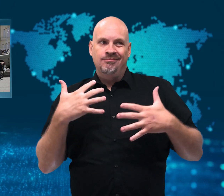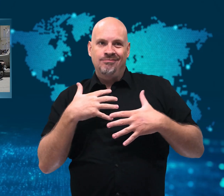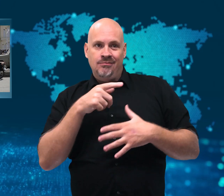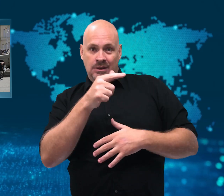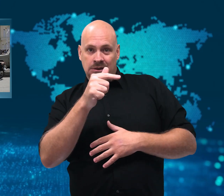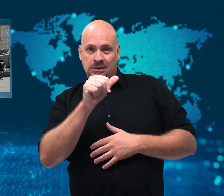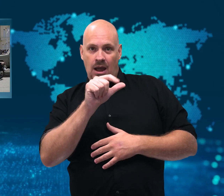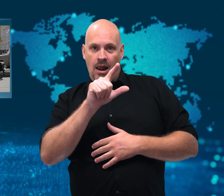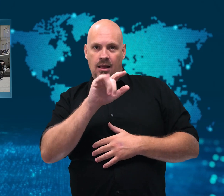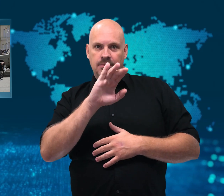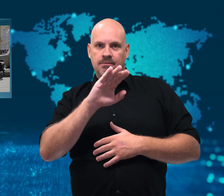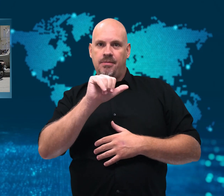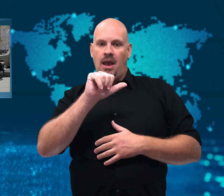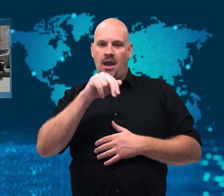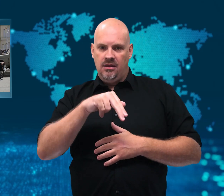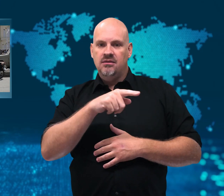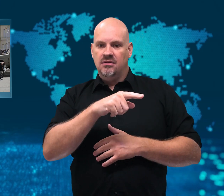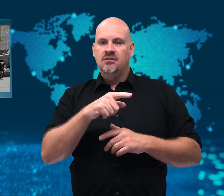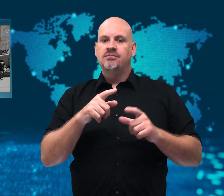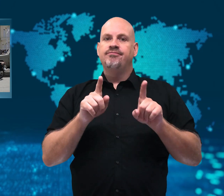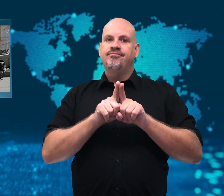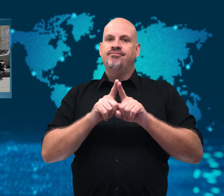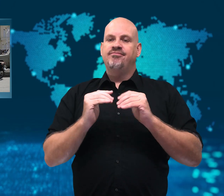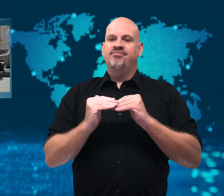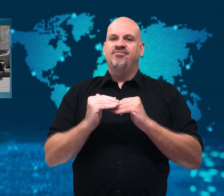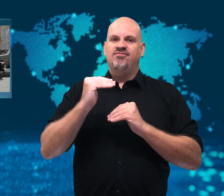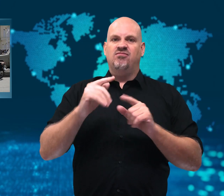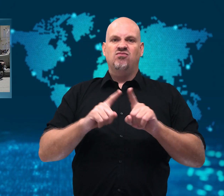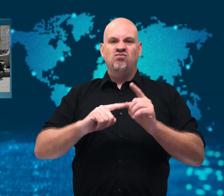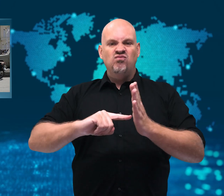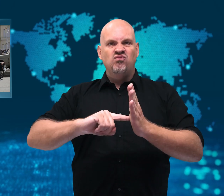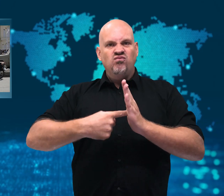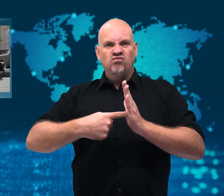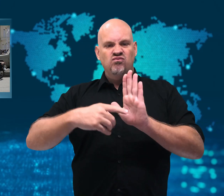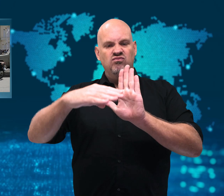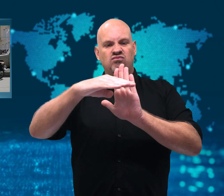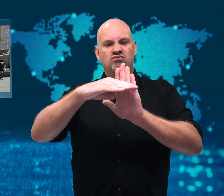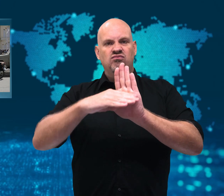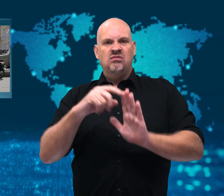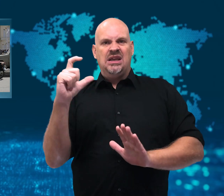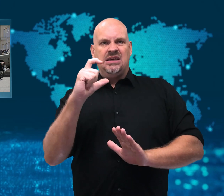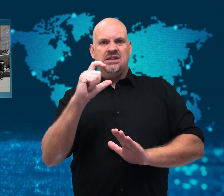They are afraid the Taliban fighters will begin to